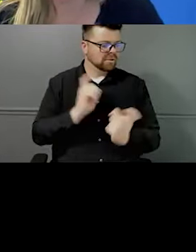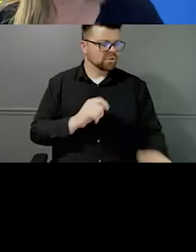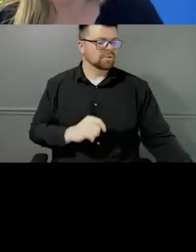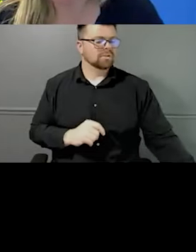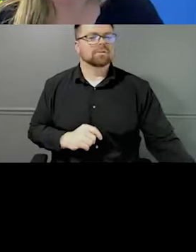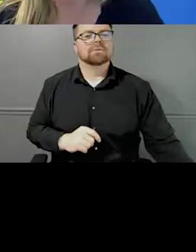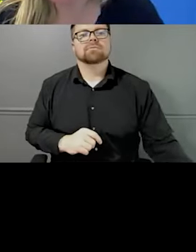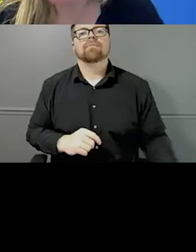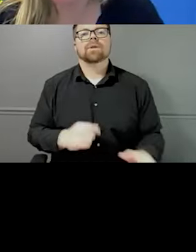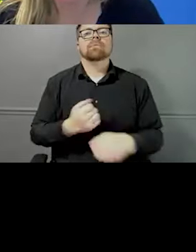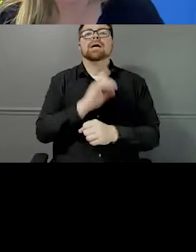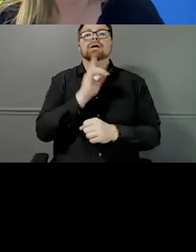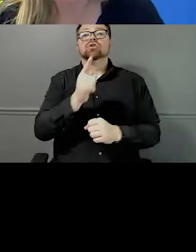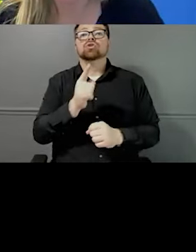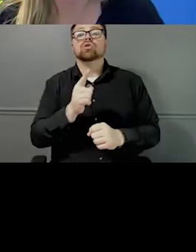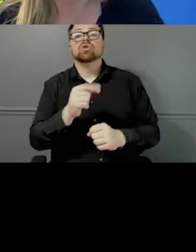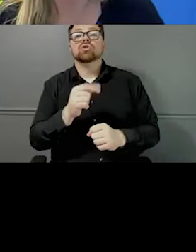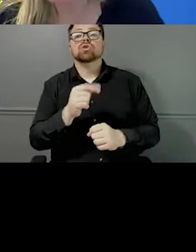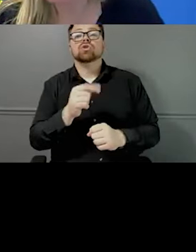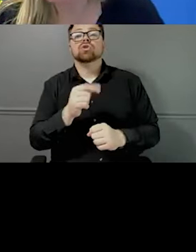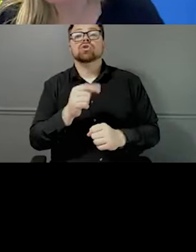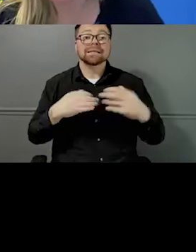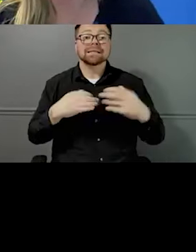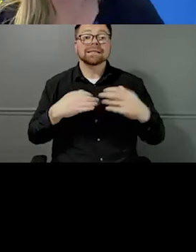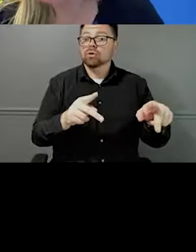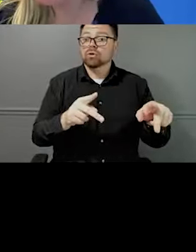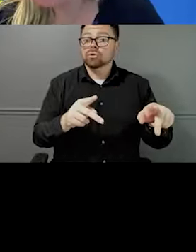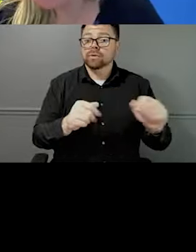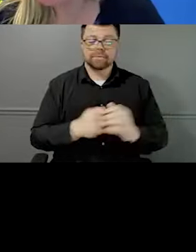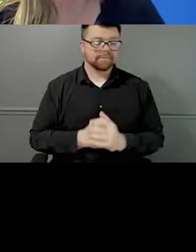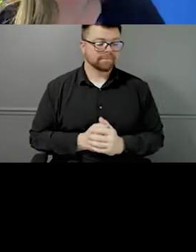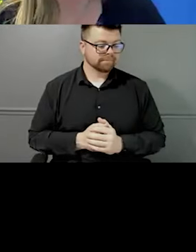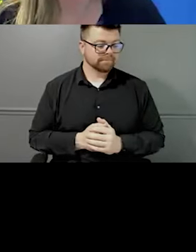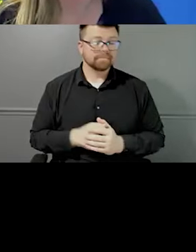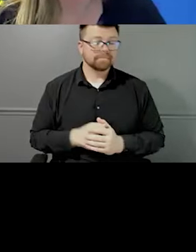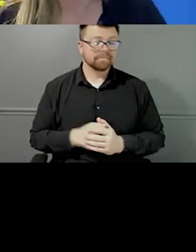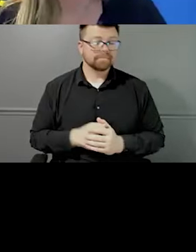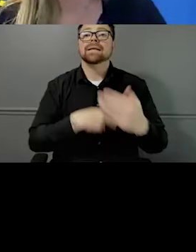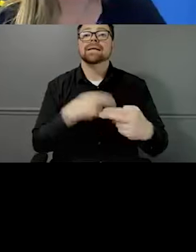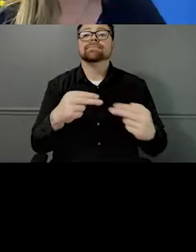the community has an opportunity to opine. Next slide, please.